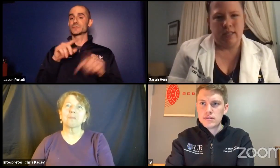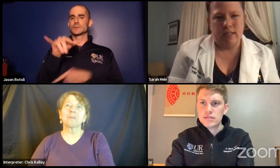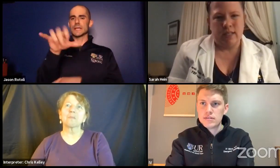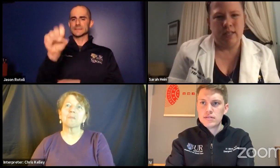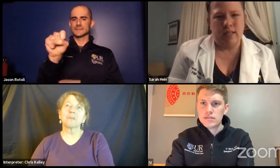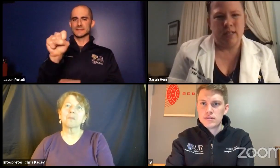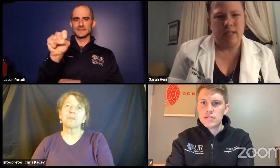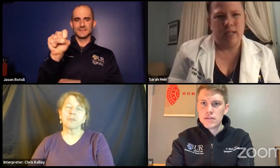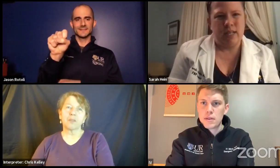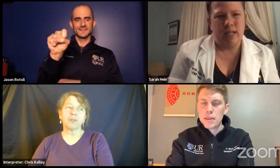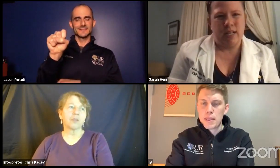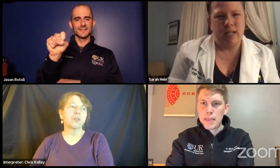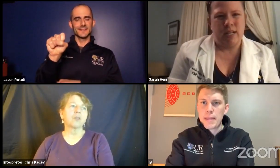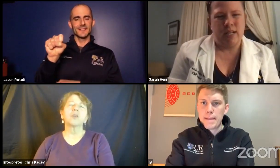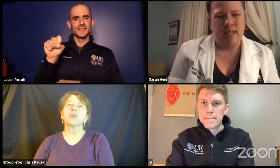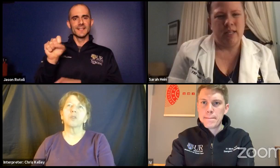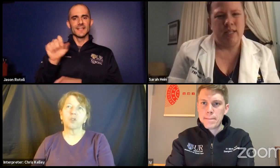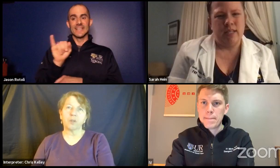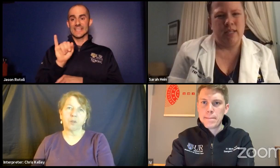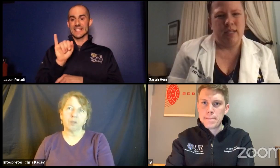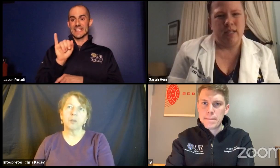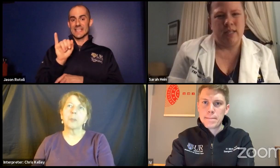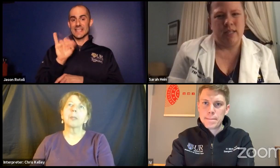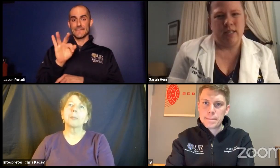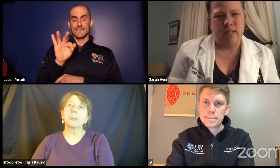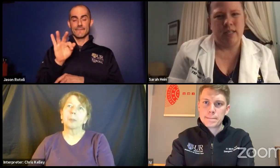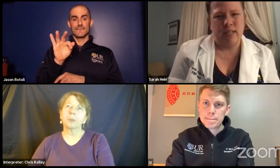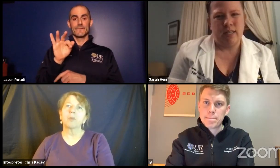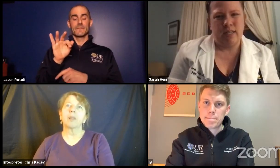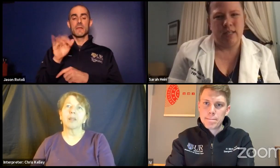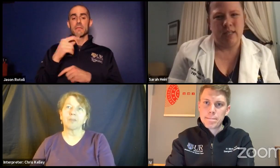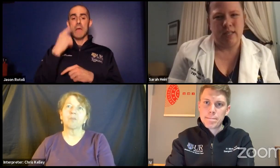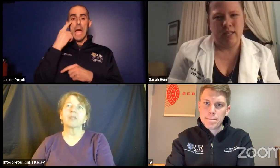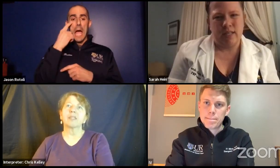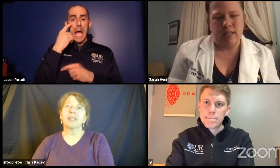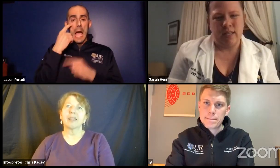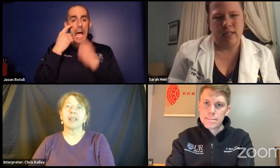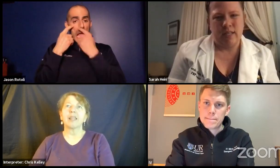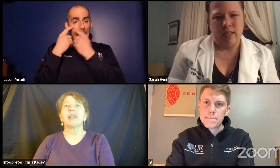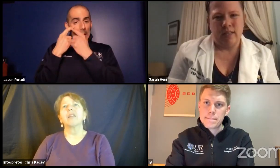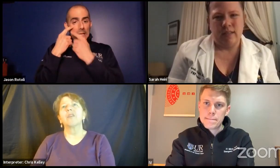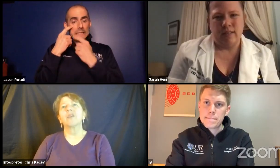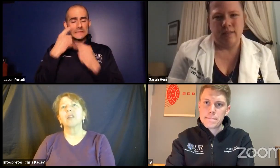One question that we haven't answered yet, they're asking about like skin color or nail